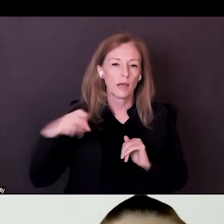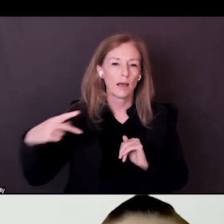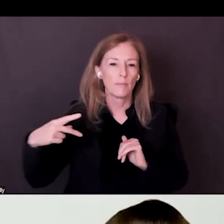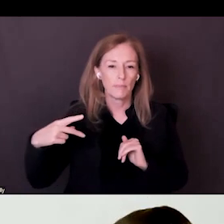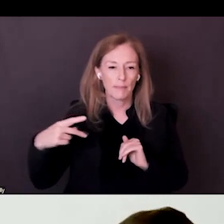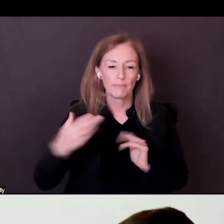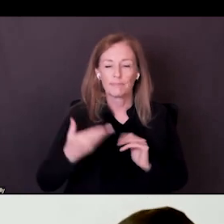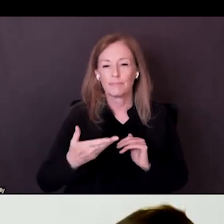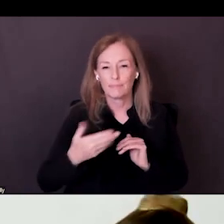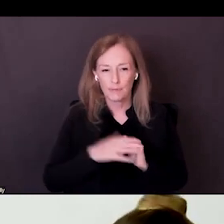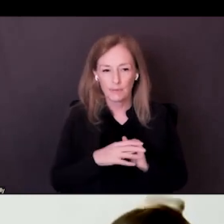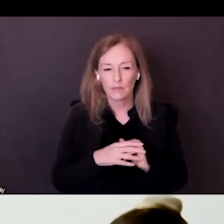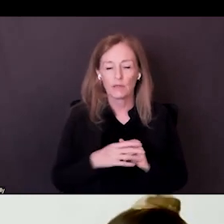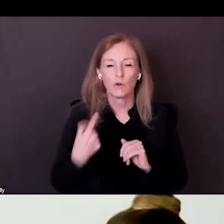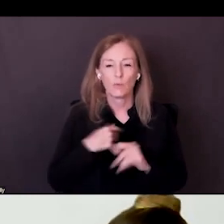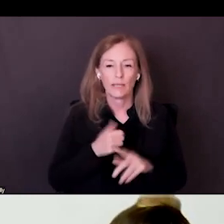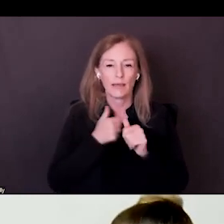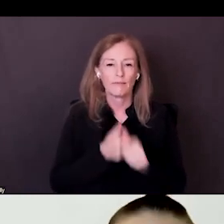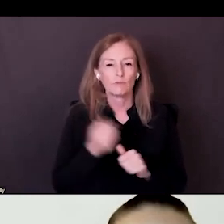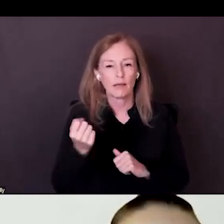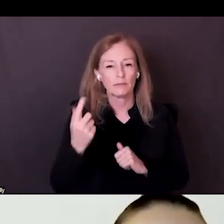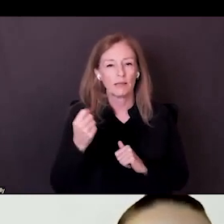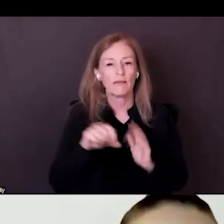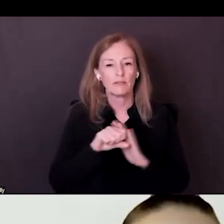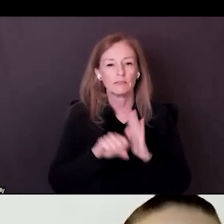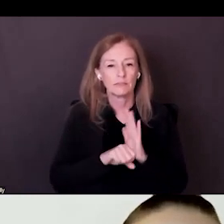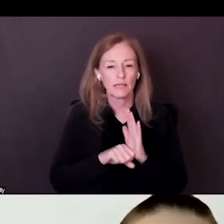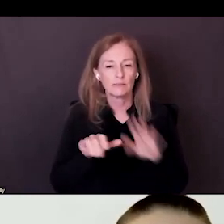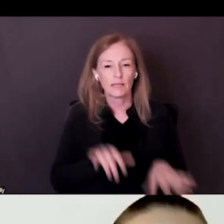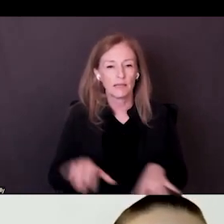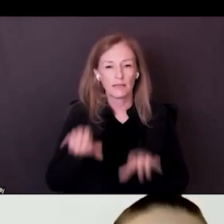IS. WE HAVE TRACKED 11 STATES THAT HAVE TAKEN UP THAT ENHANCED